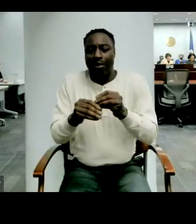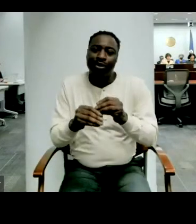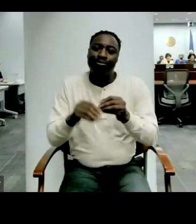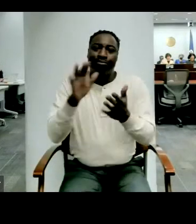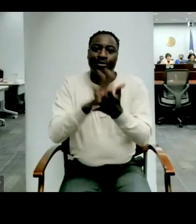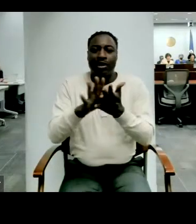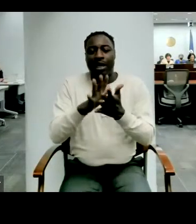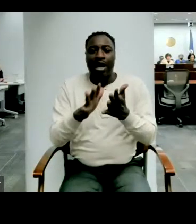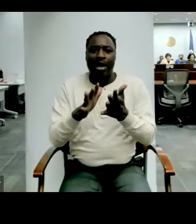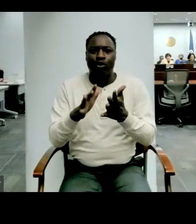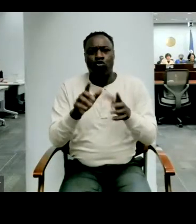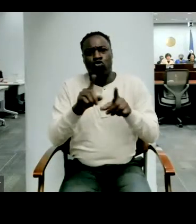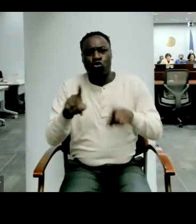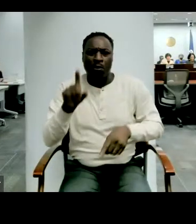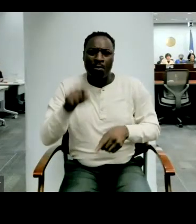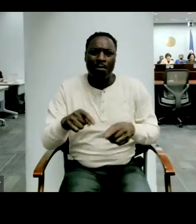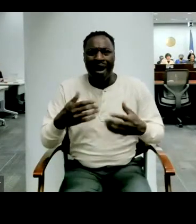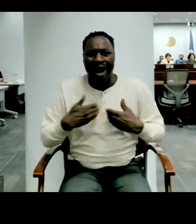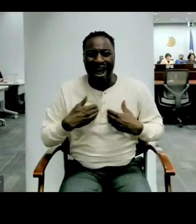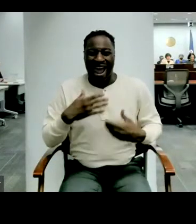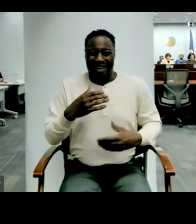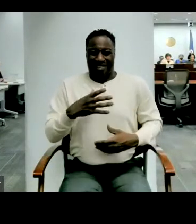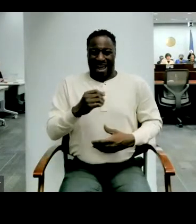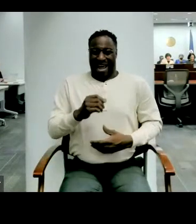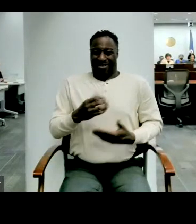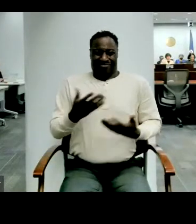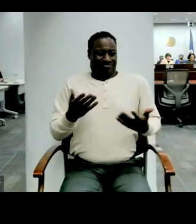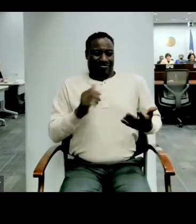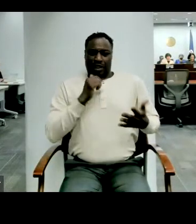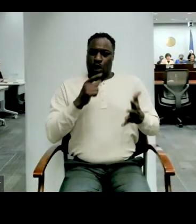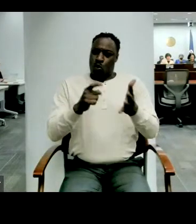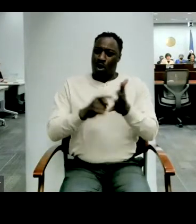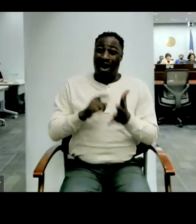degree requirement to a job even though it's not required. And that can really serve as